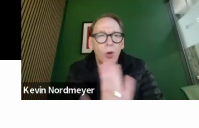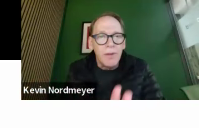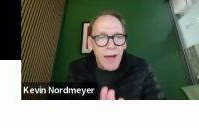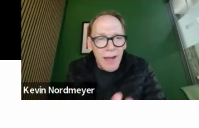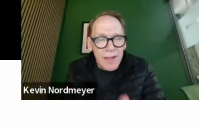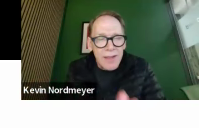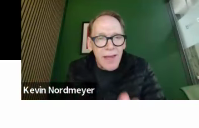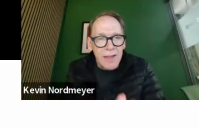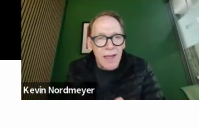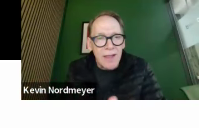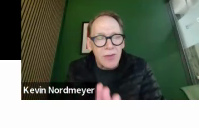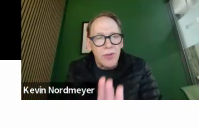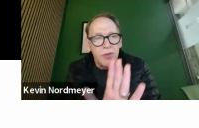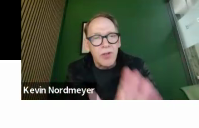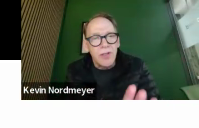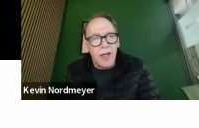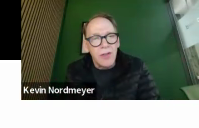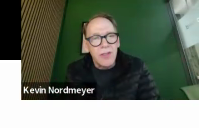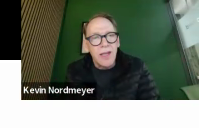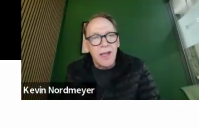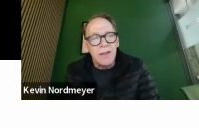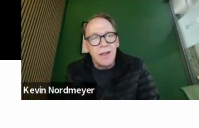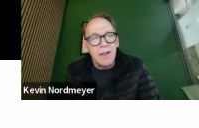that opened my eyes that day to start to understand